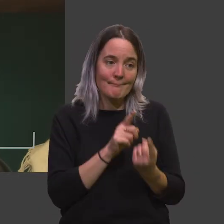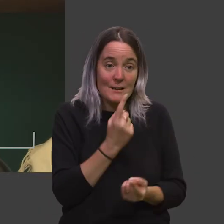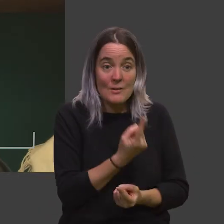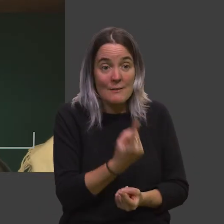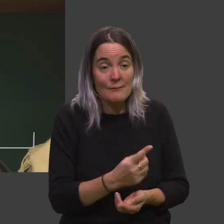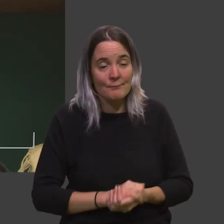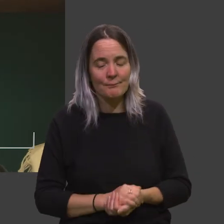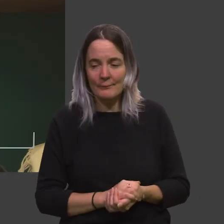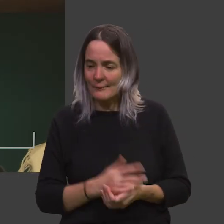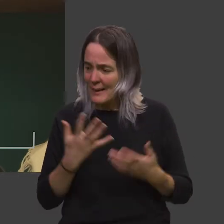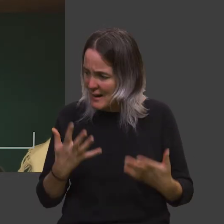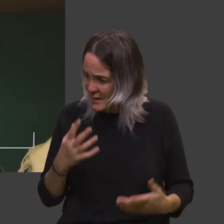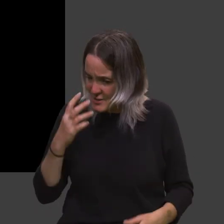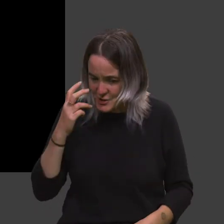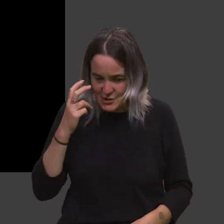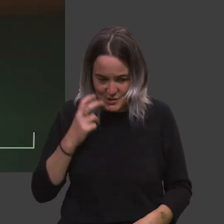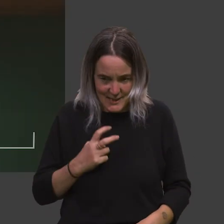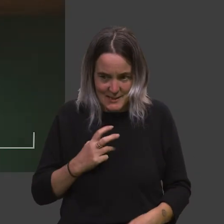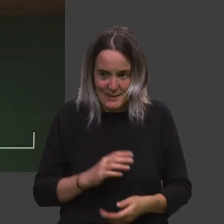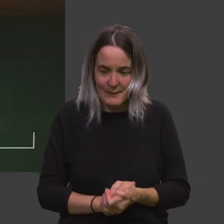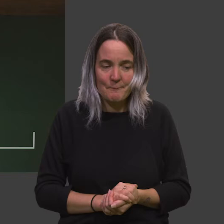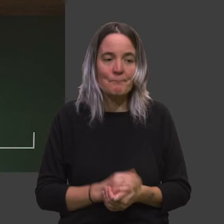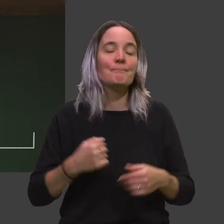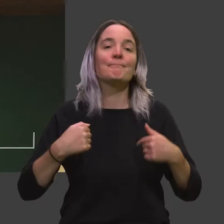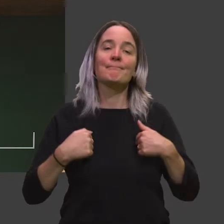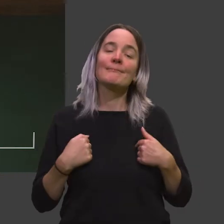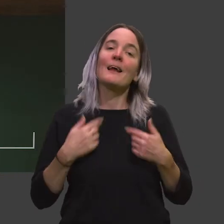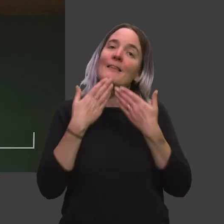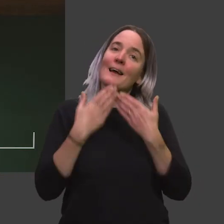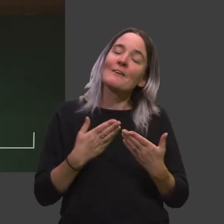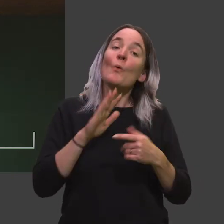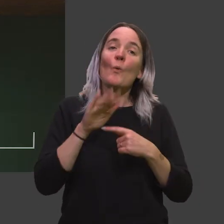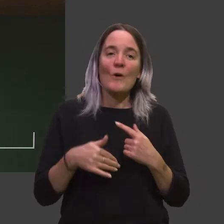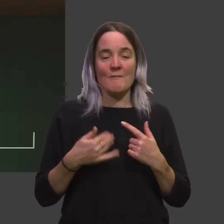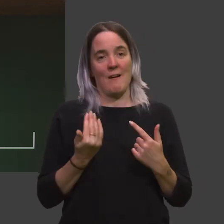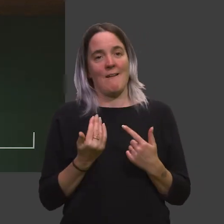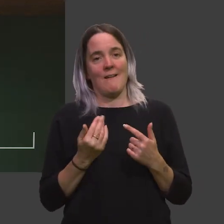Shit! I'm grateful for the National…